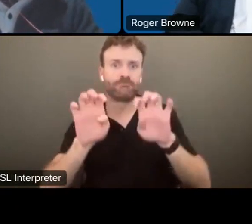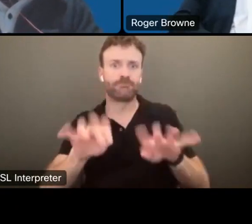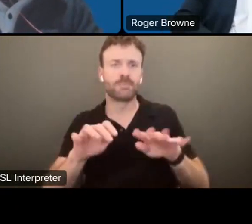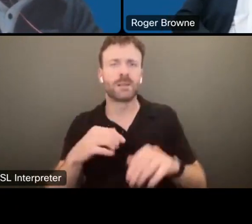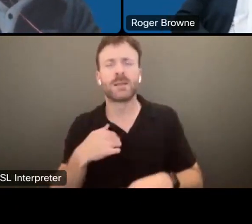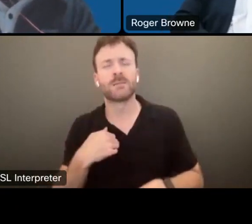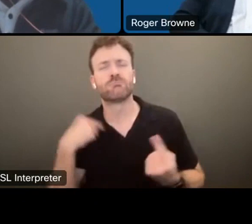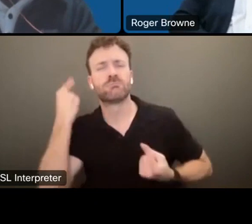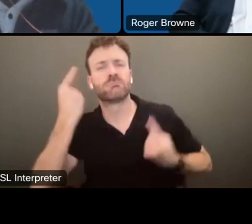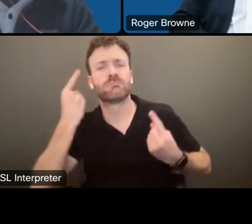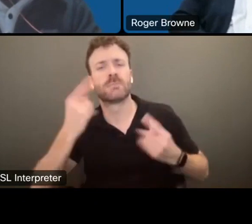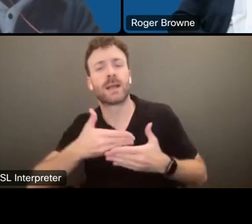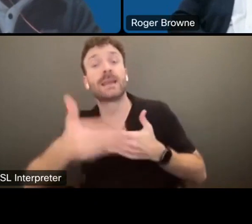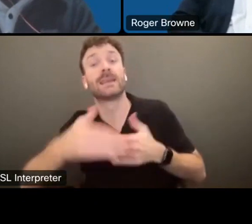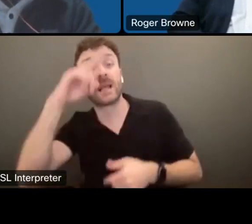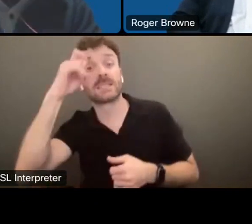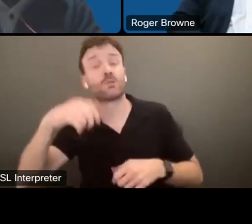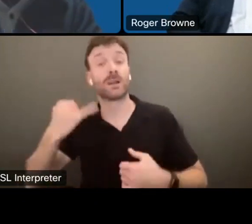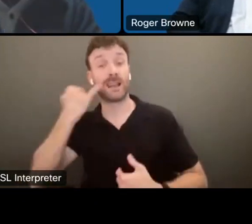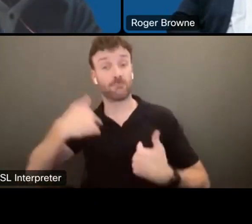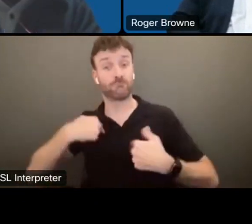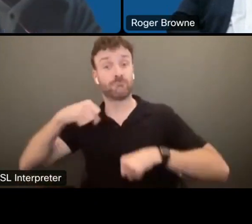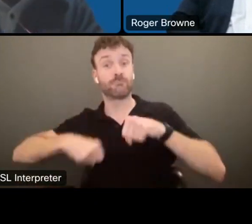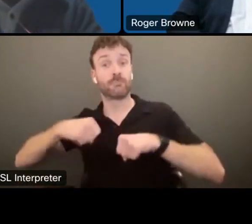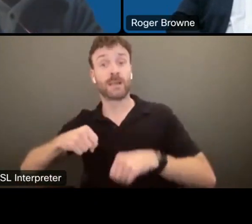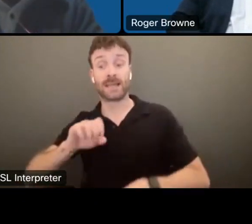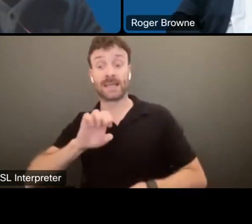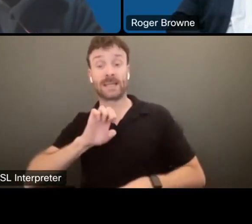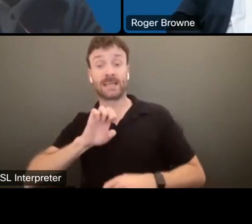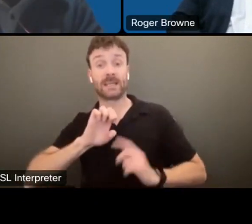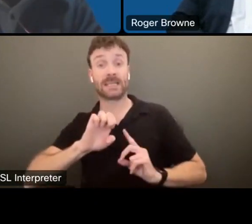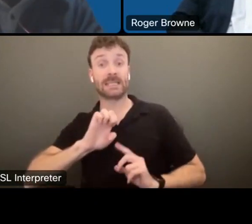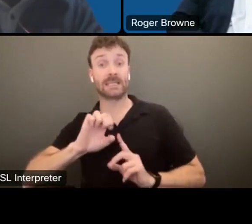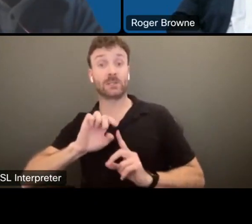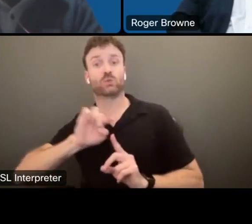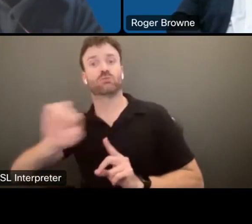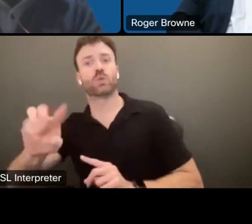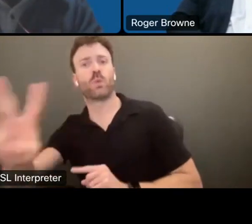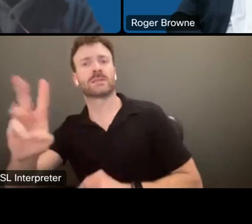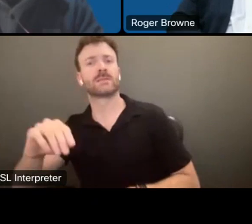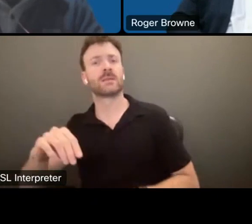summer when we're biking on Adelaide going west to east, what's going to be different for sure?